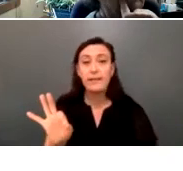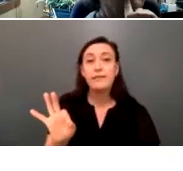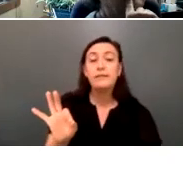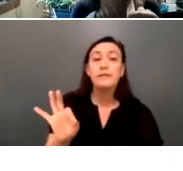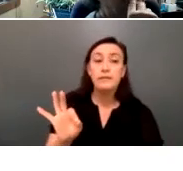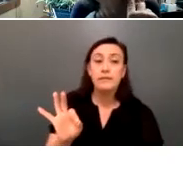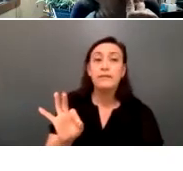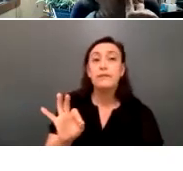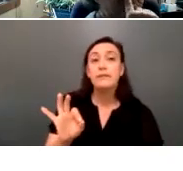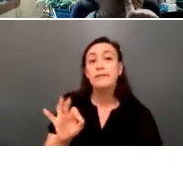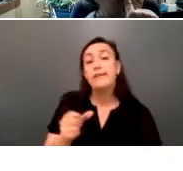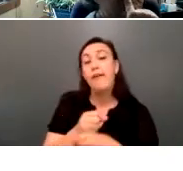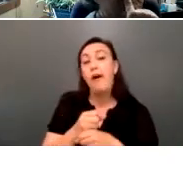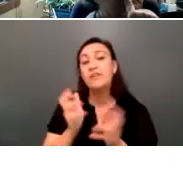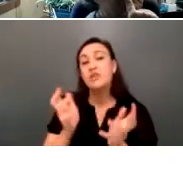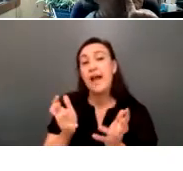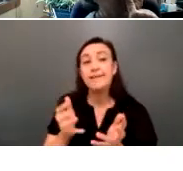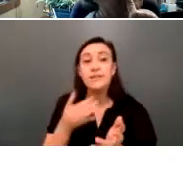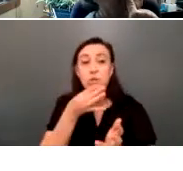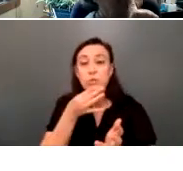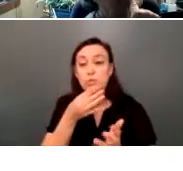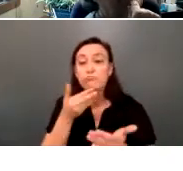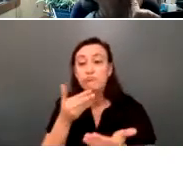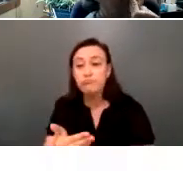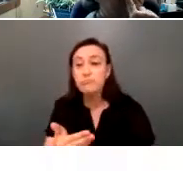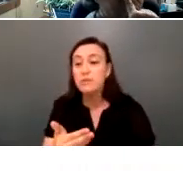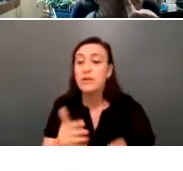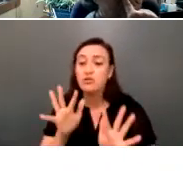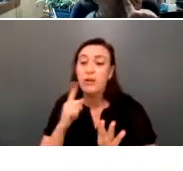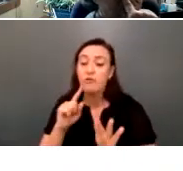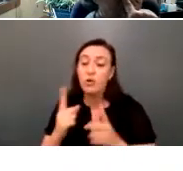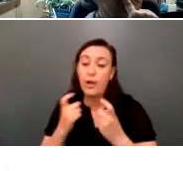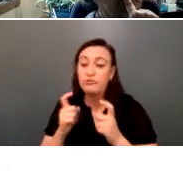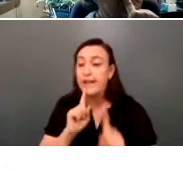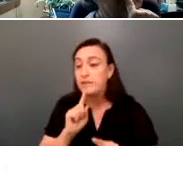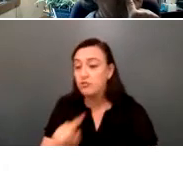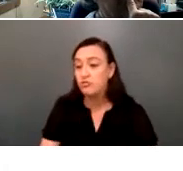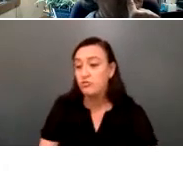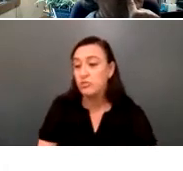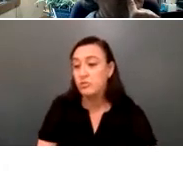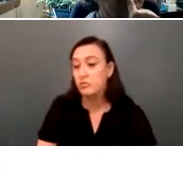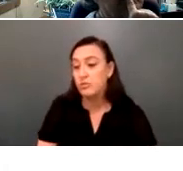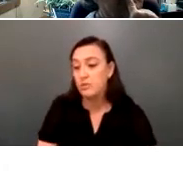the coffee chats are coming up as well. That's a great place for questions to be answered and to have more